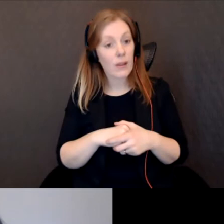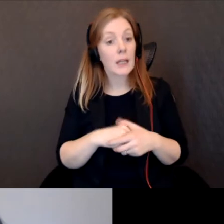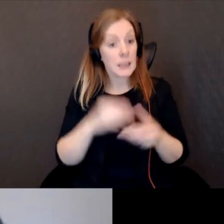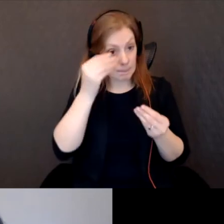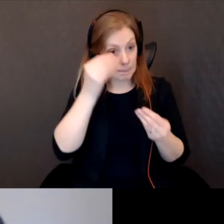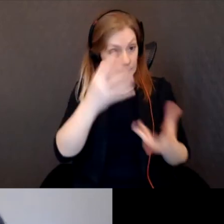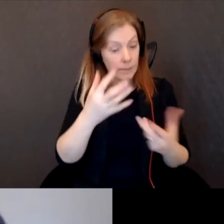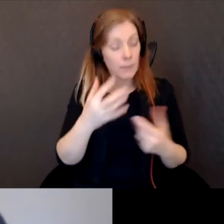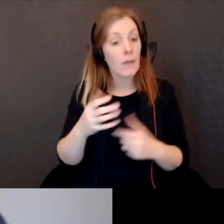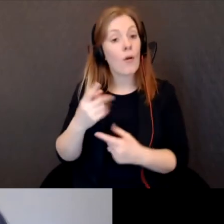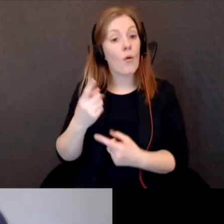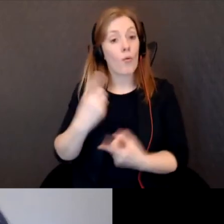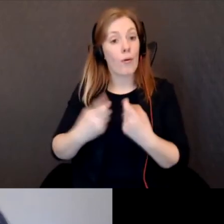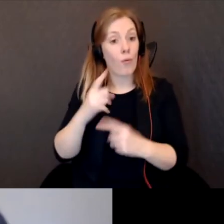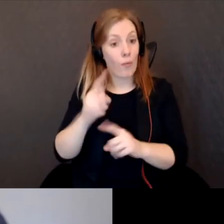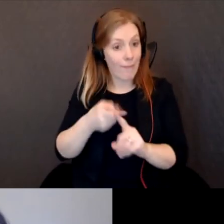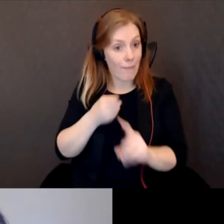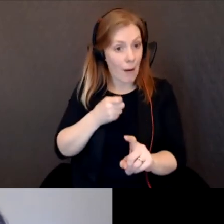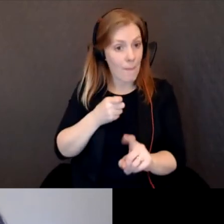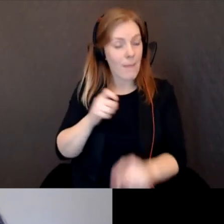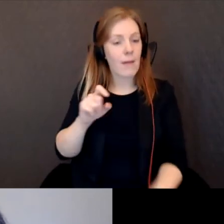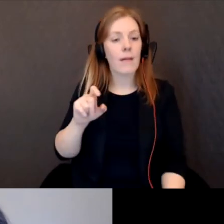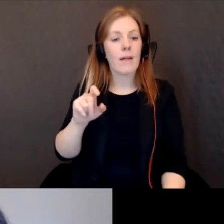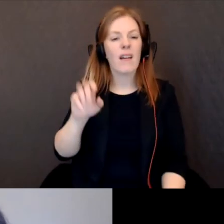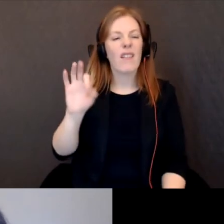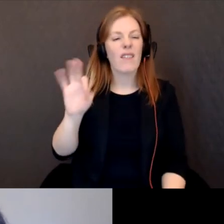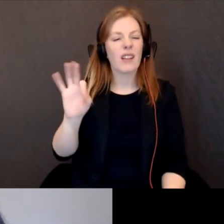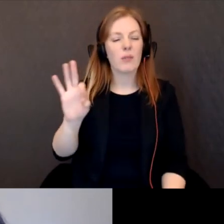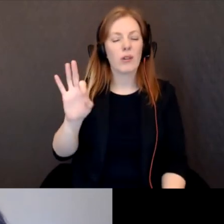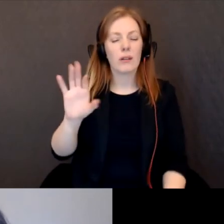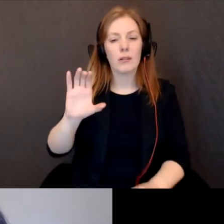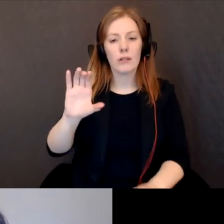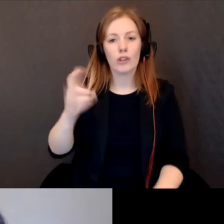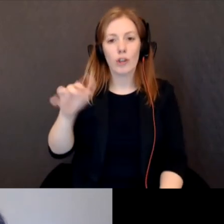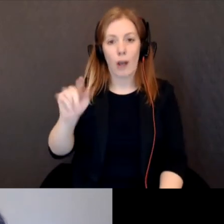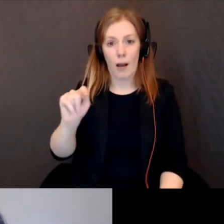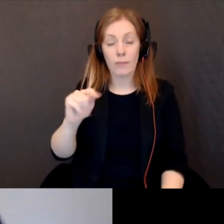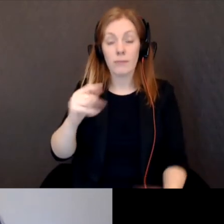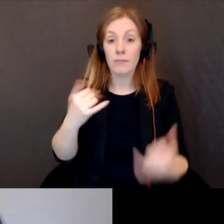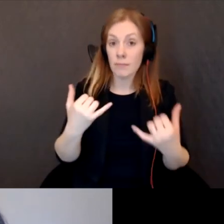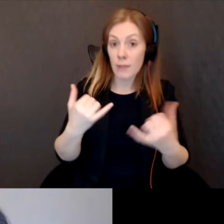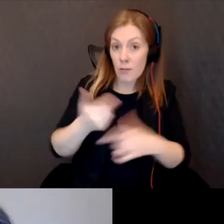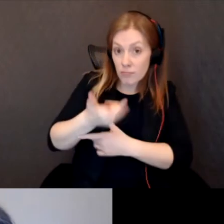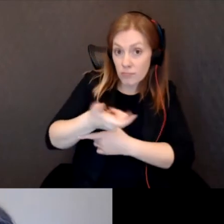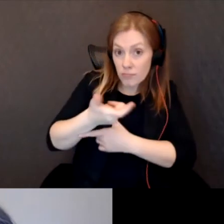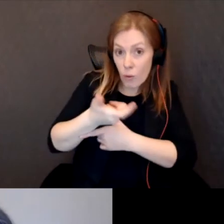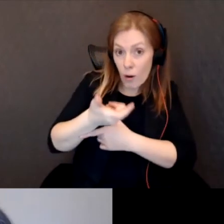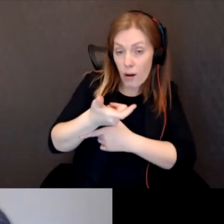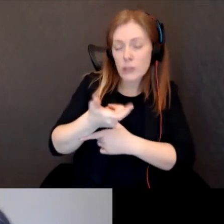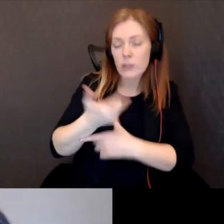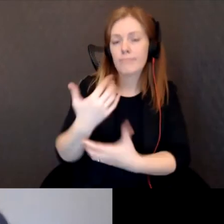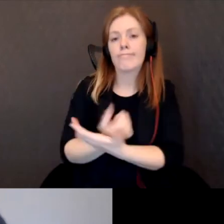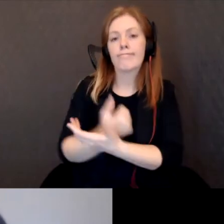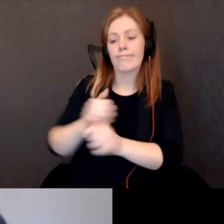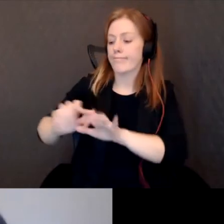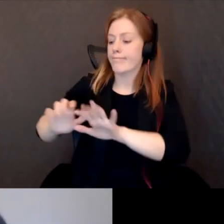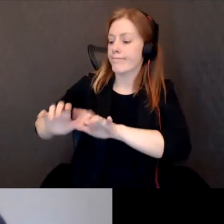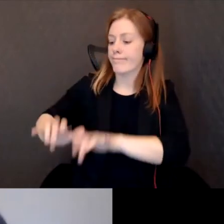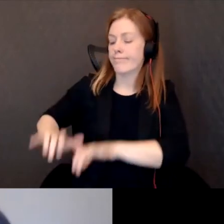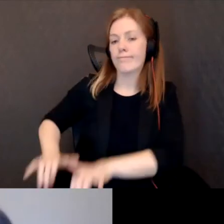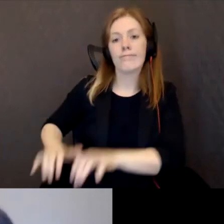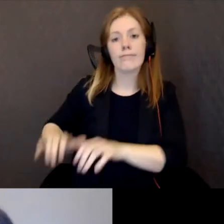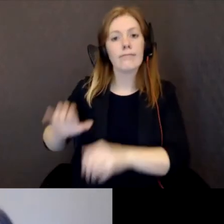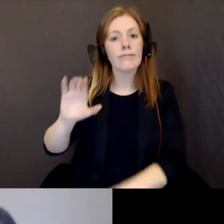via the Facebook chat so for those in attendance please feel free to um to post questions and uh we